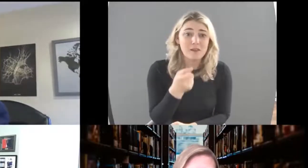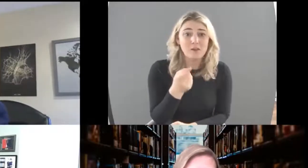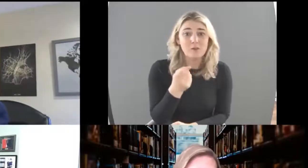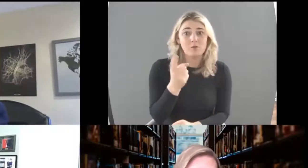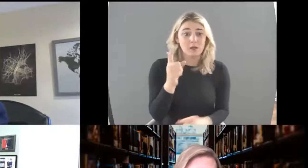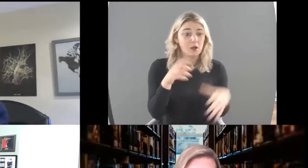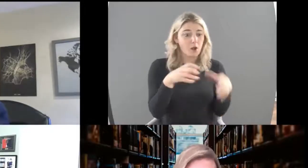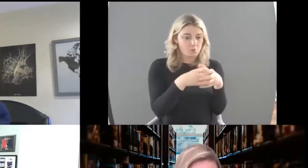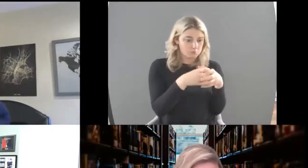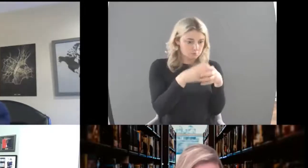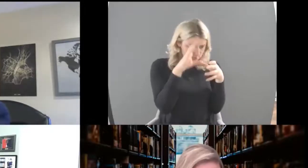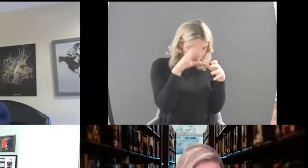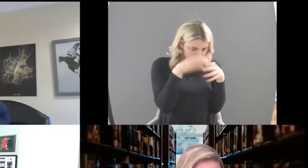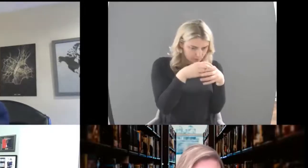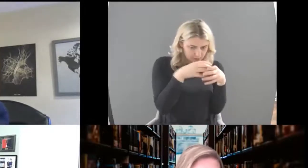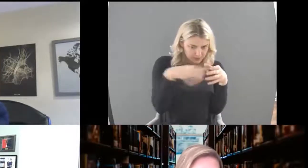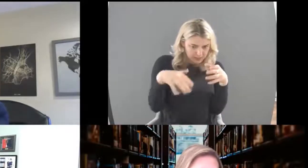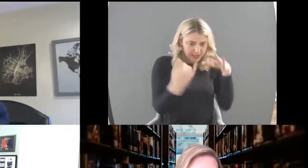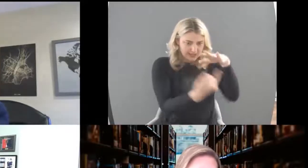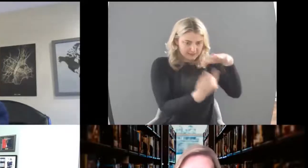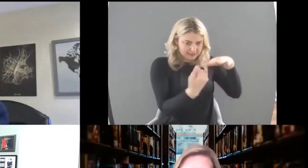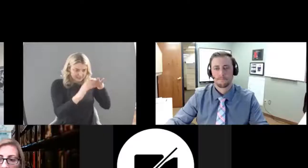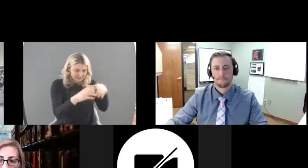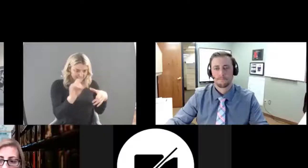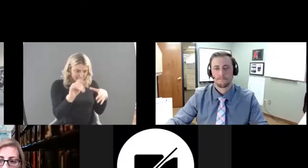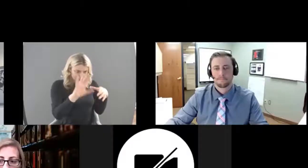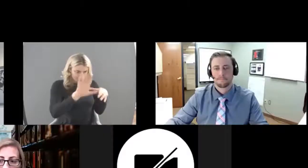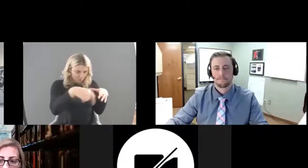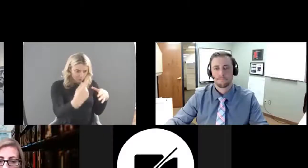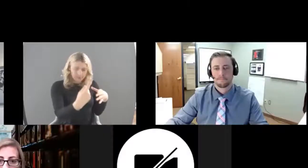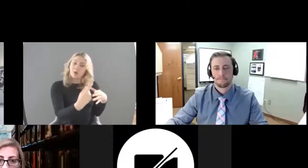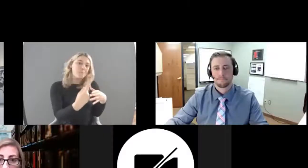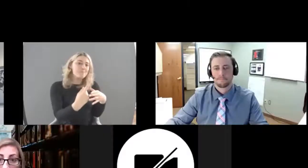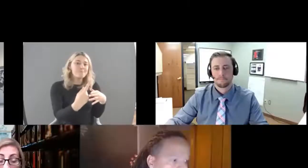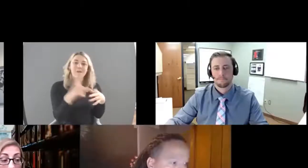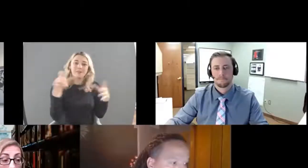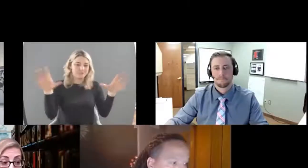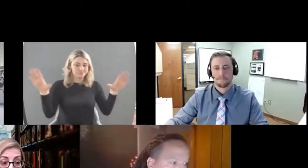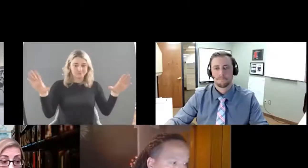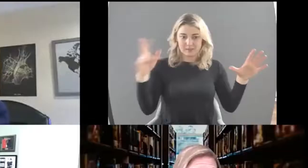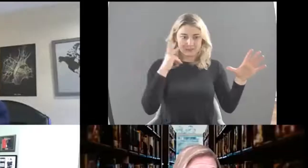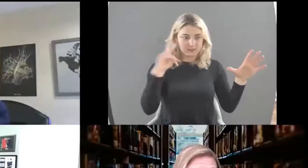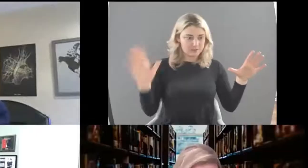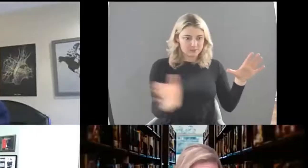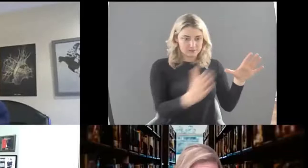look at in isolation. It is something that is an incredibly important part of